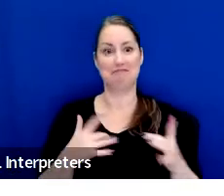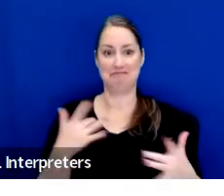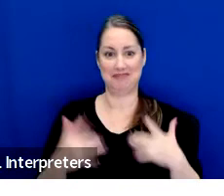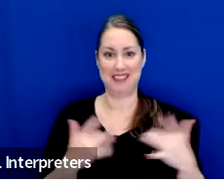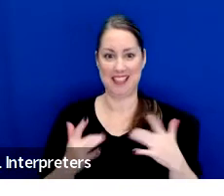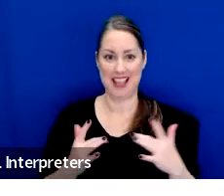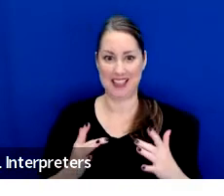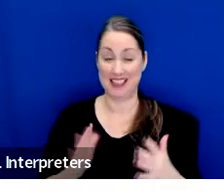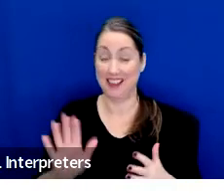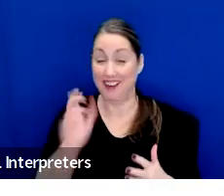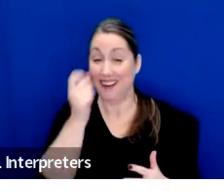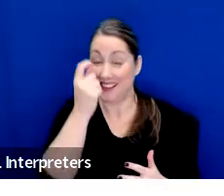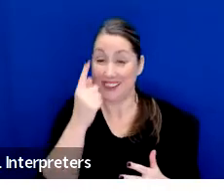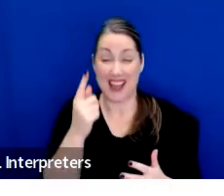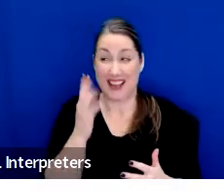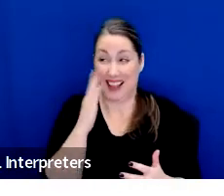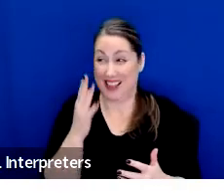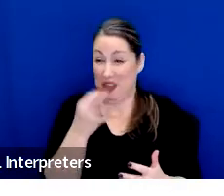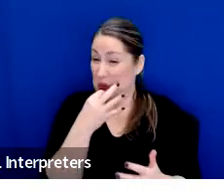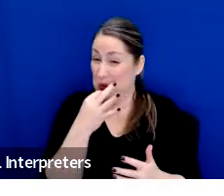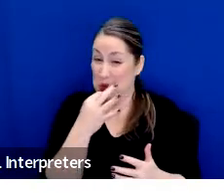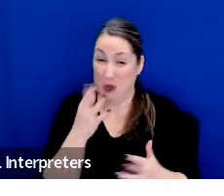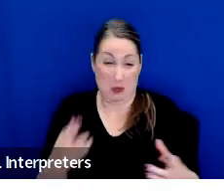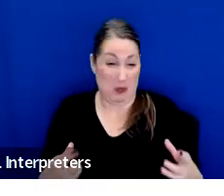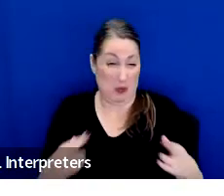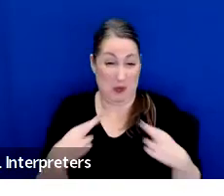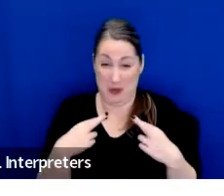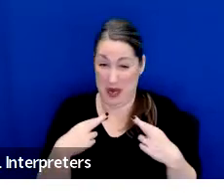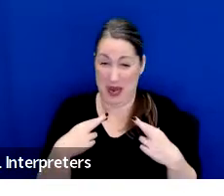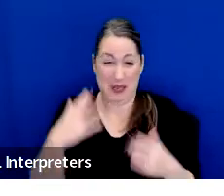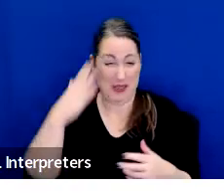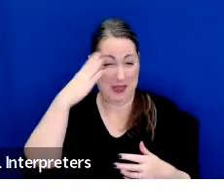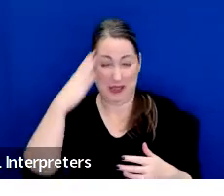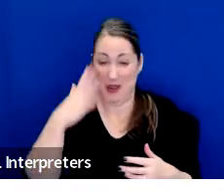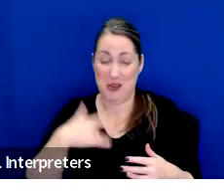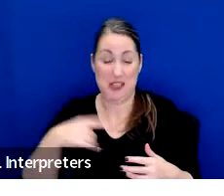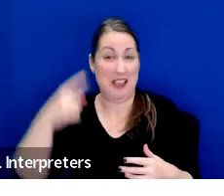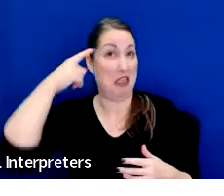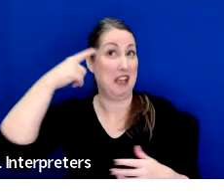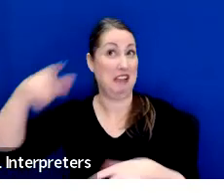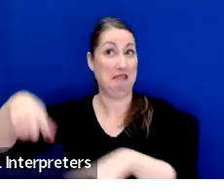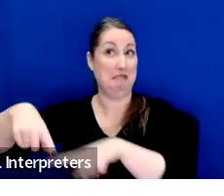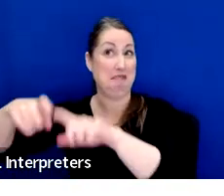away from retiring and you know, people tend to get at that time, she did not get like that at all.